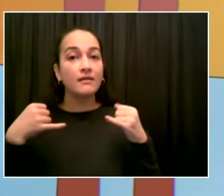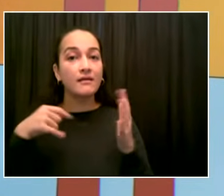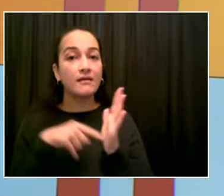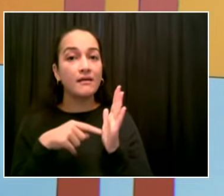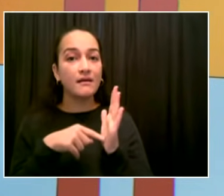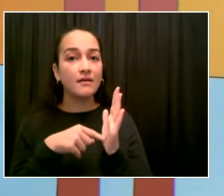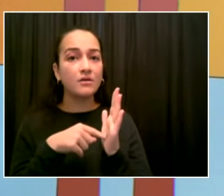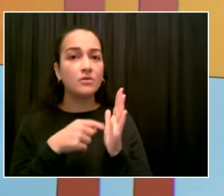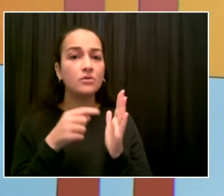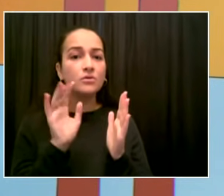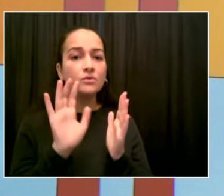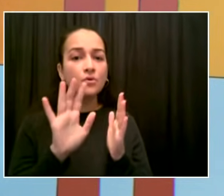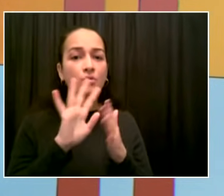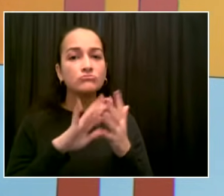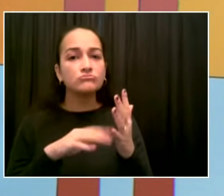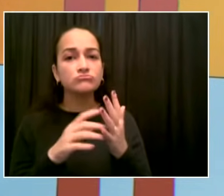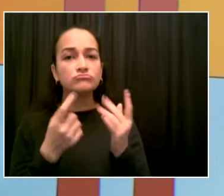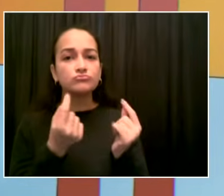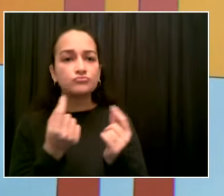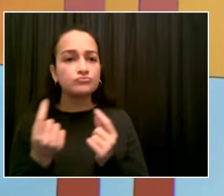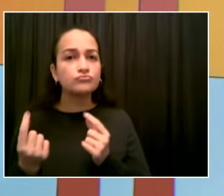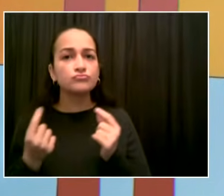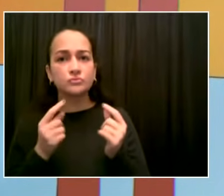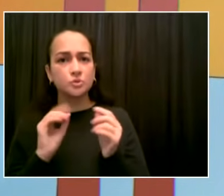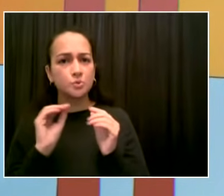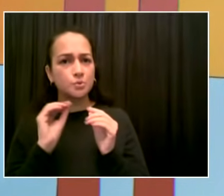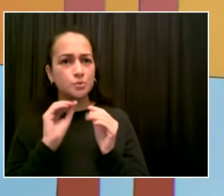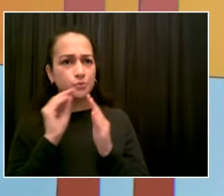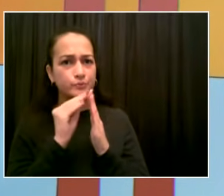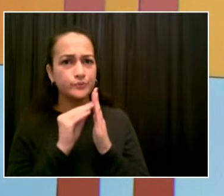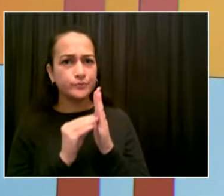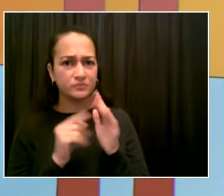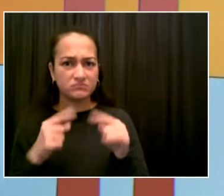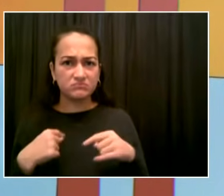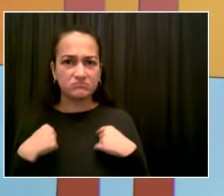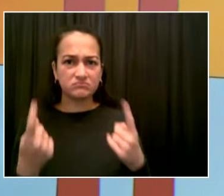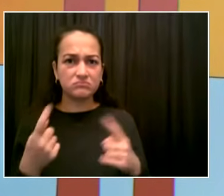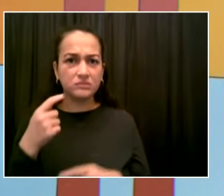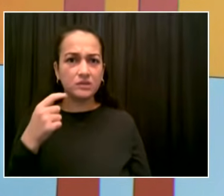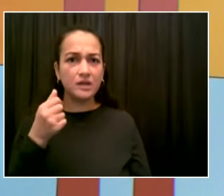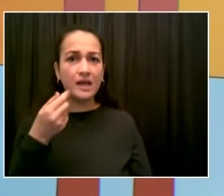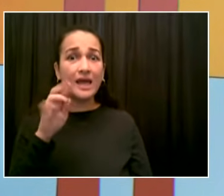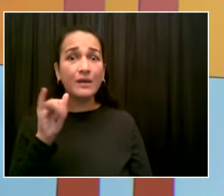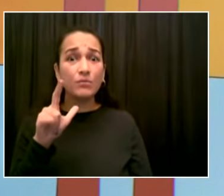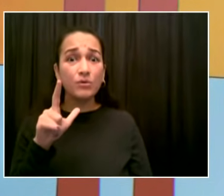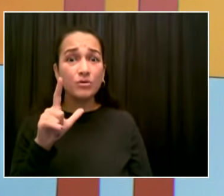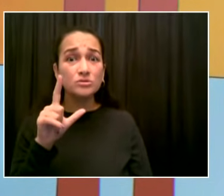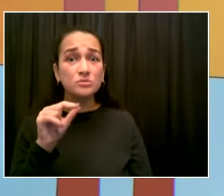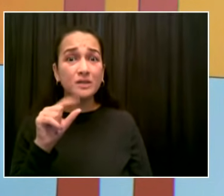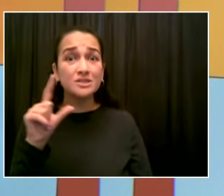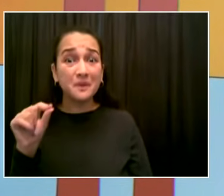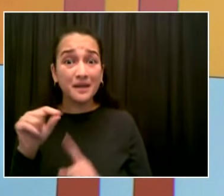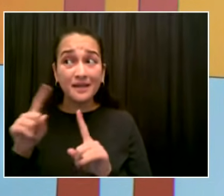SINCE APRIL 2020. WHAT IS HAPPENING WITH THAT? WHEN CANWE PEXECT AN UPDATE? I DON'T KNOW THE ANSWER TO